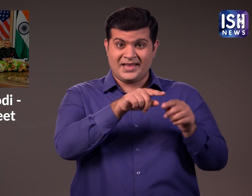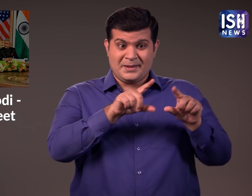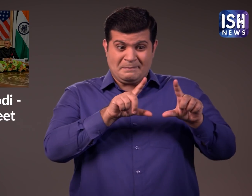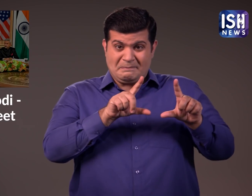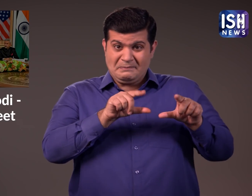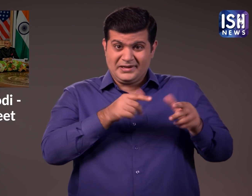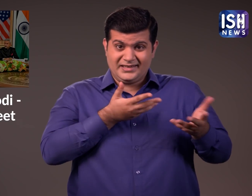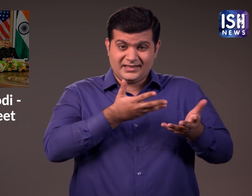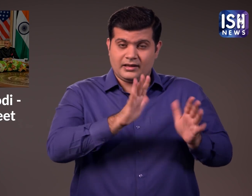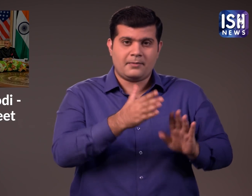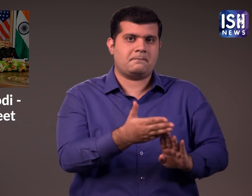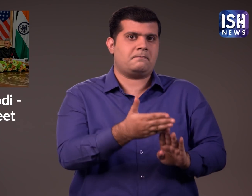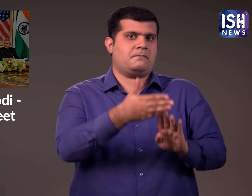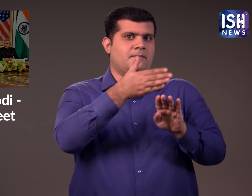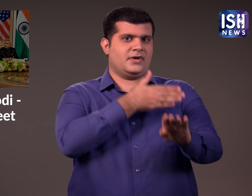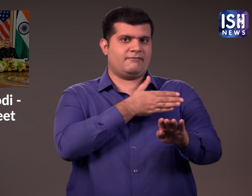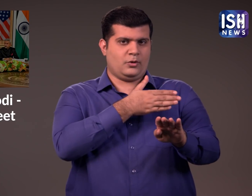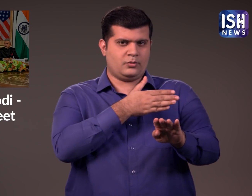However, before the 2 + 2 talks,